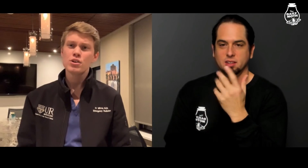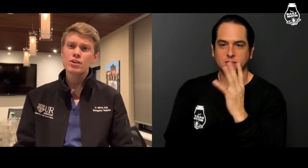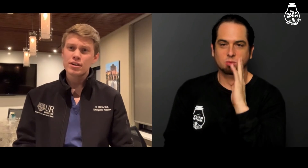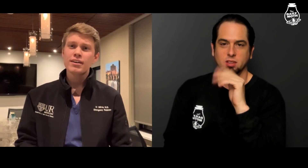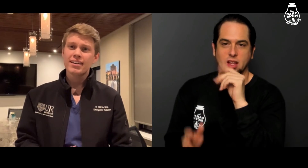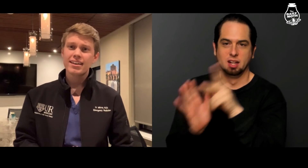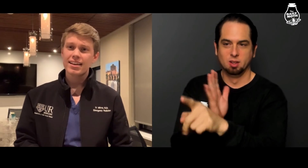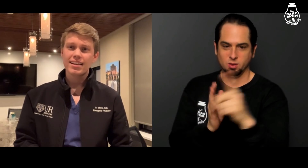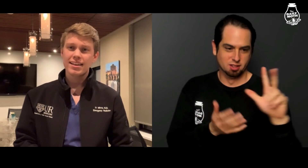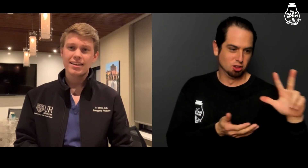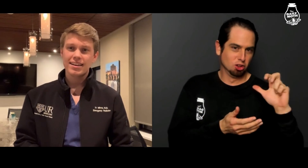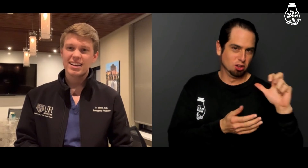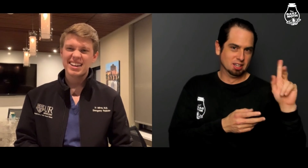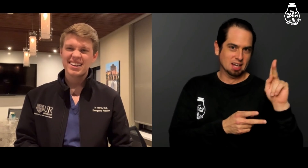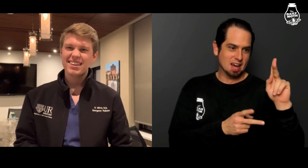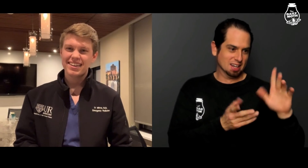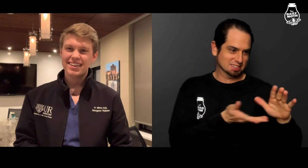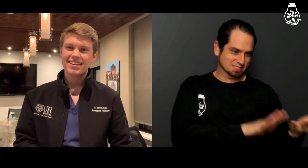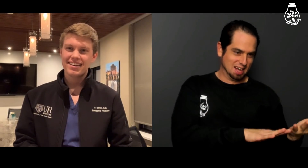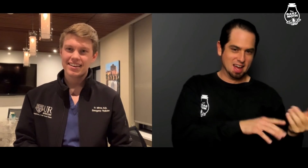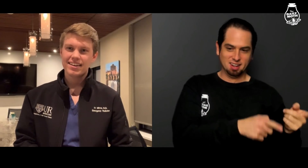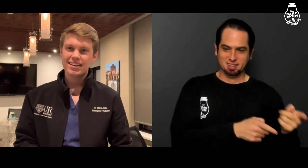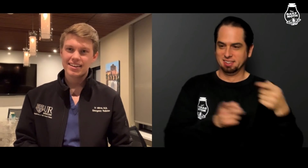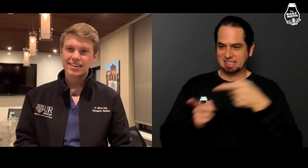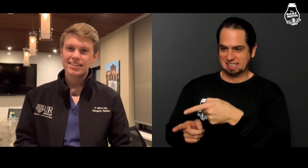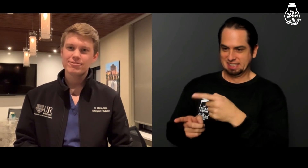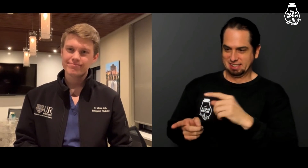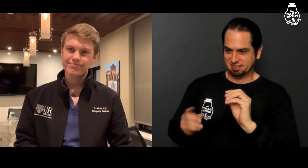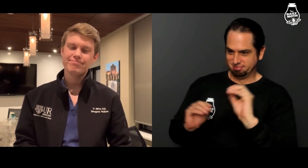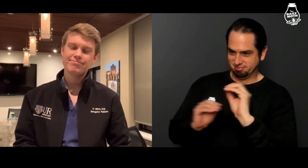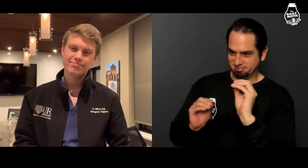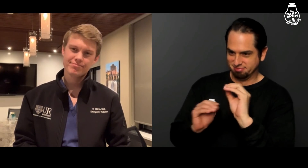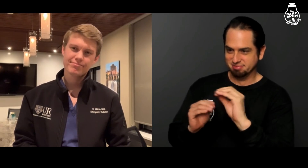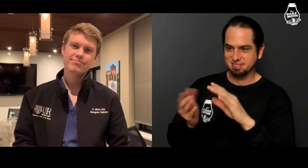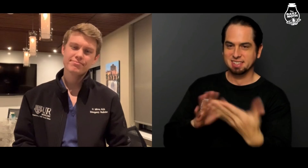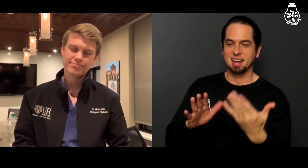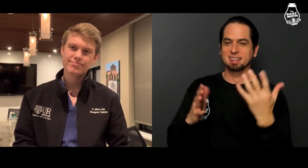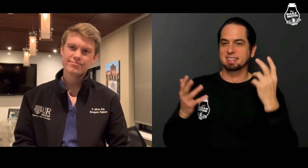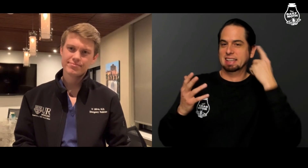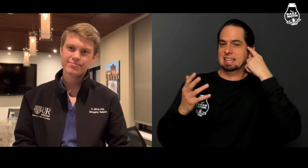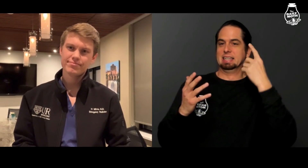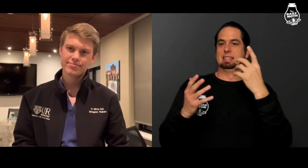The vaccine will not kill you, while 300,000 died from the virus. The other side has no deaths.